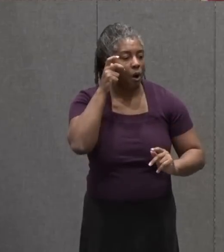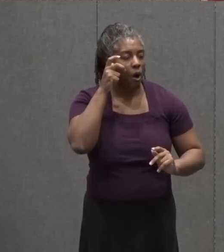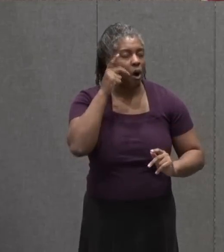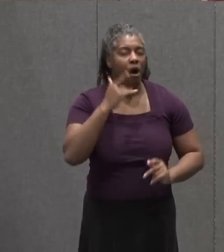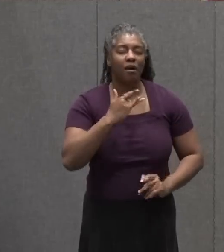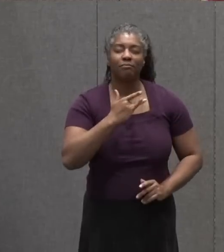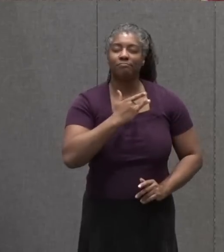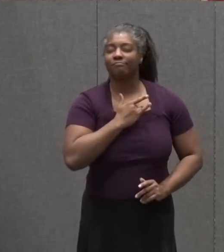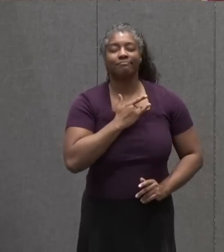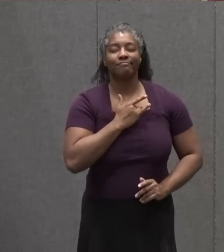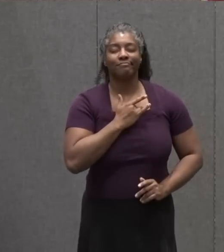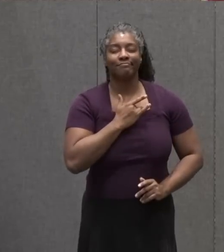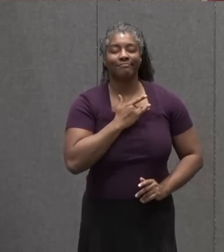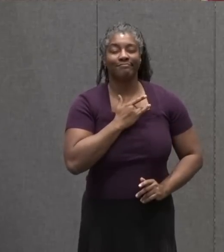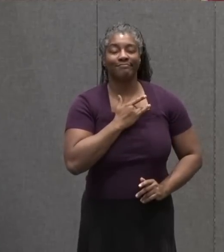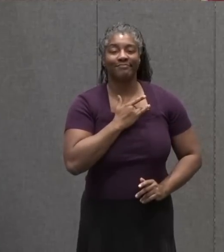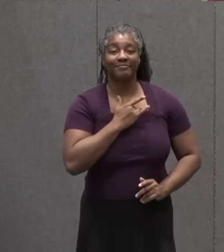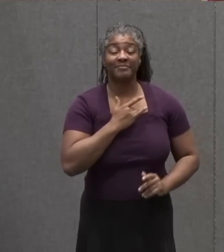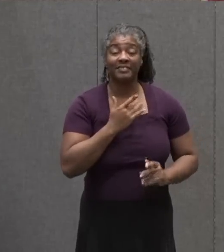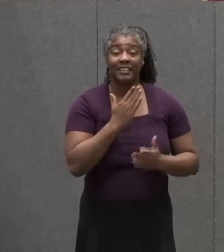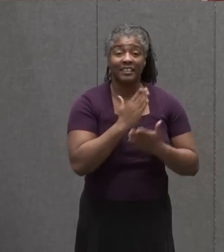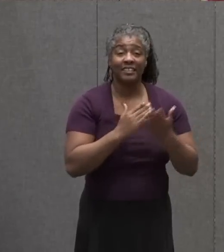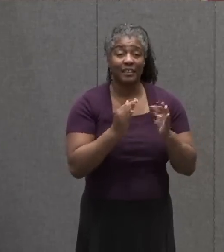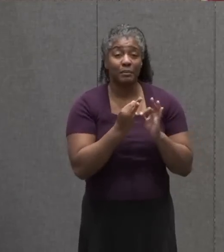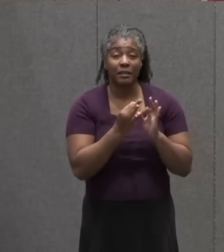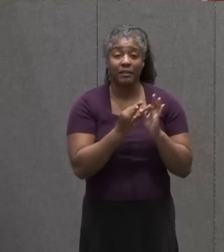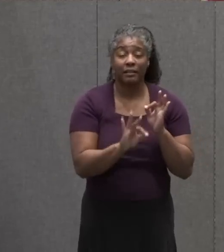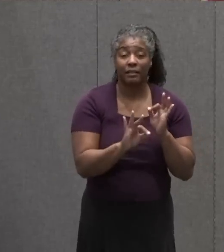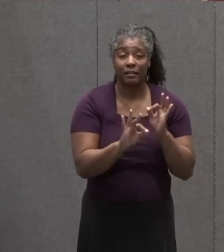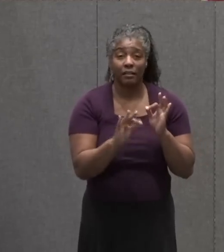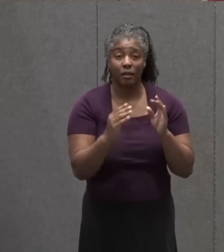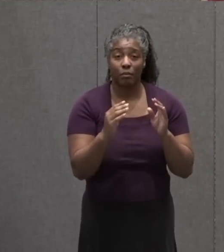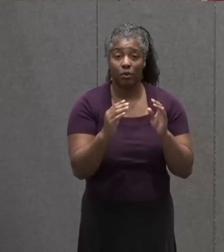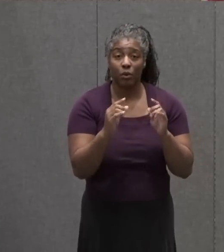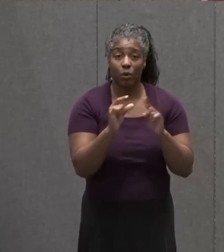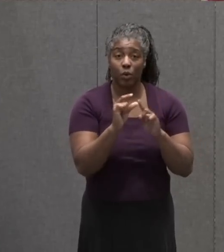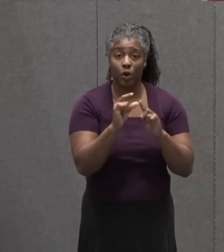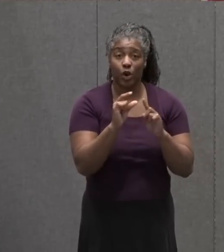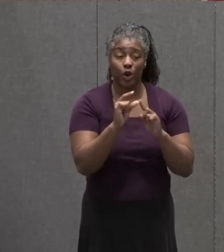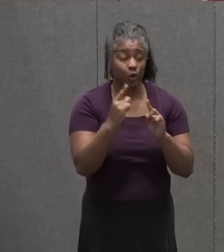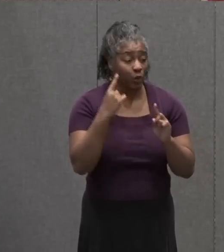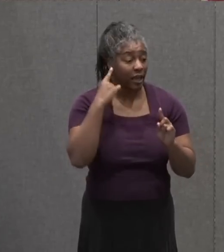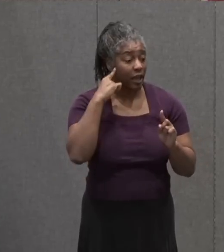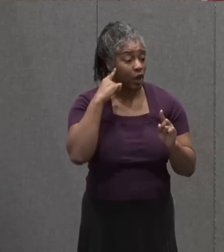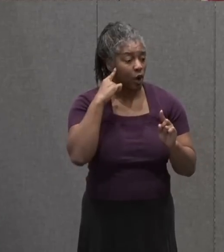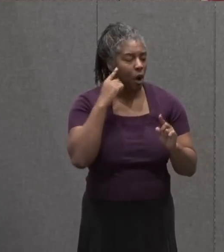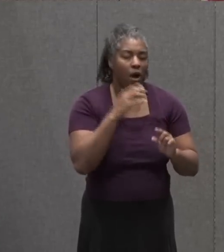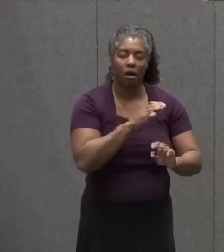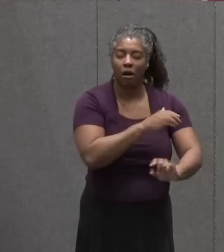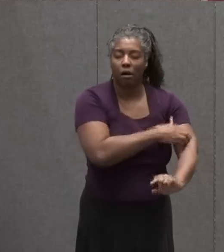Some of his simplest words were his most powerful. I understand.